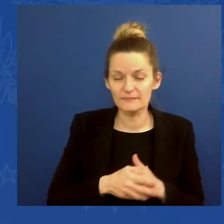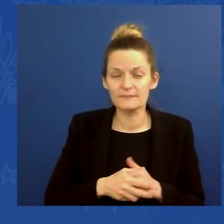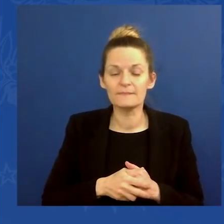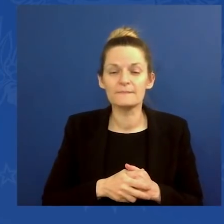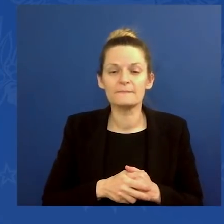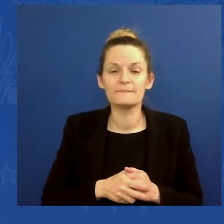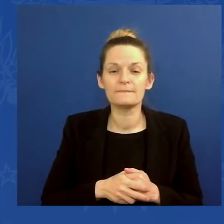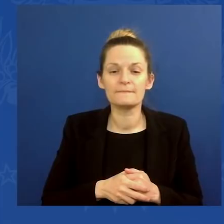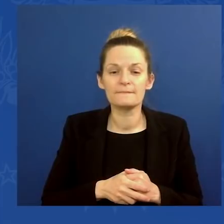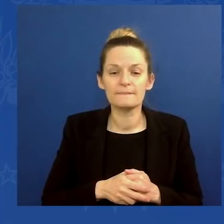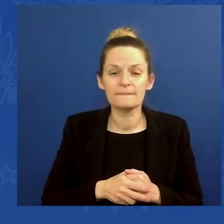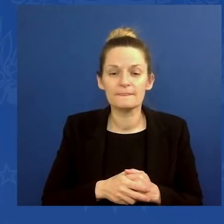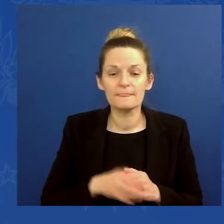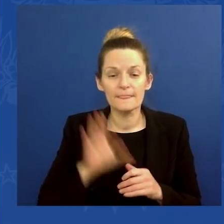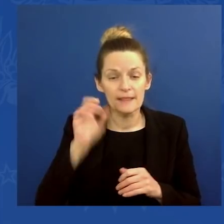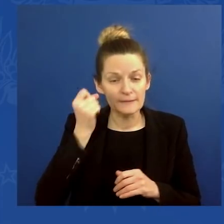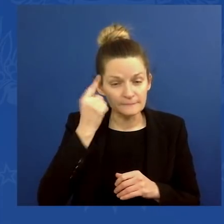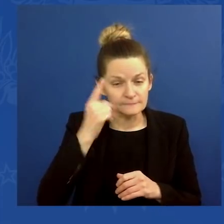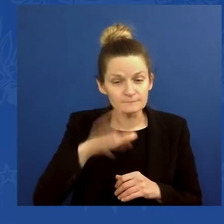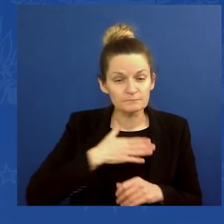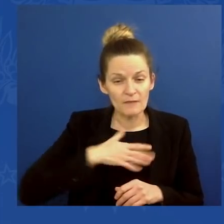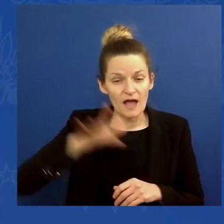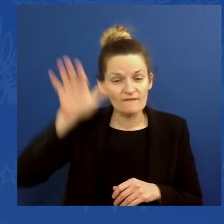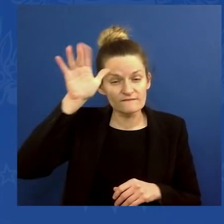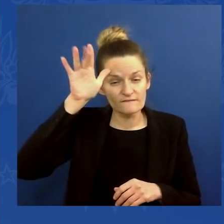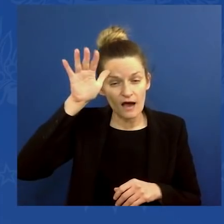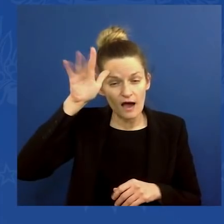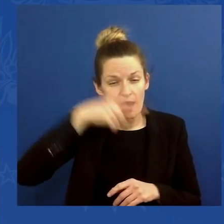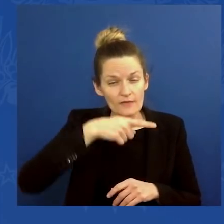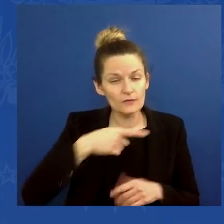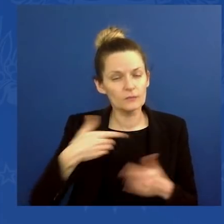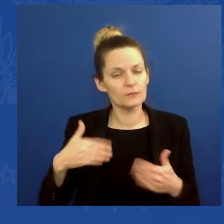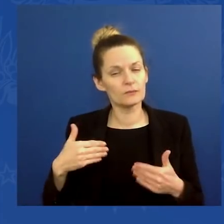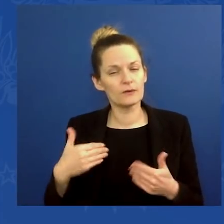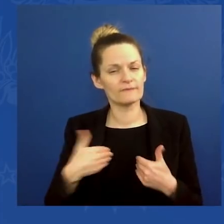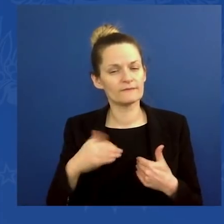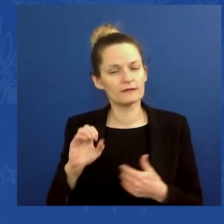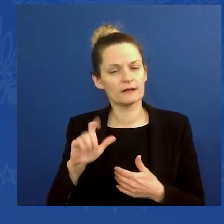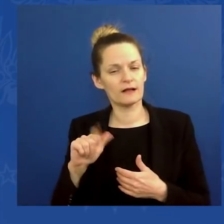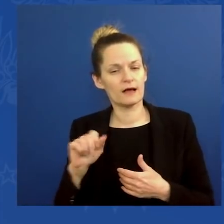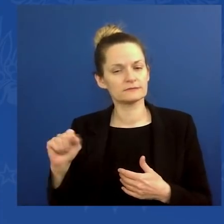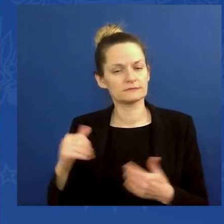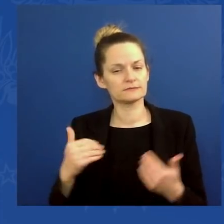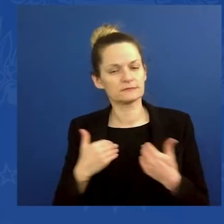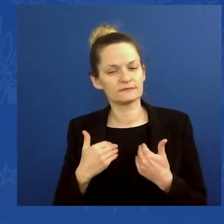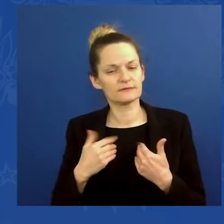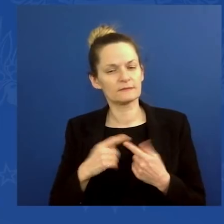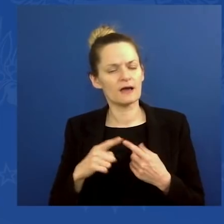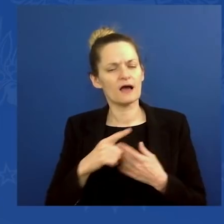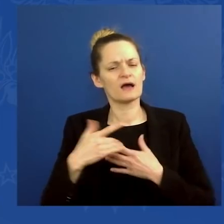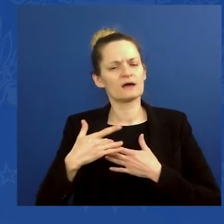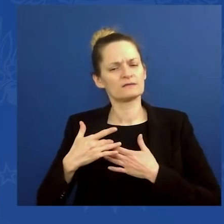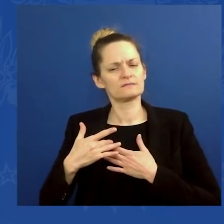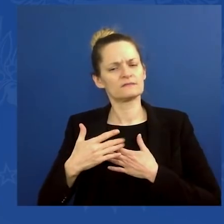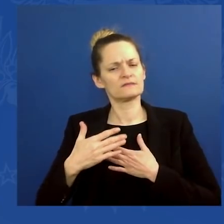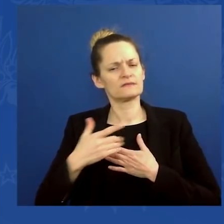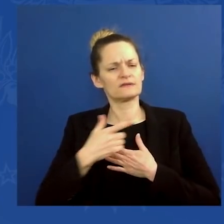and my father was a real gentleman. And his greatest regret was he never had a college education.